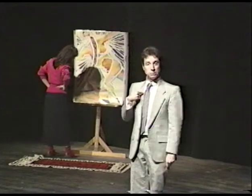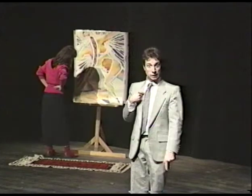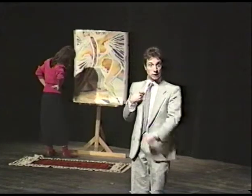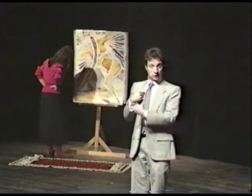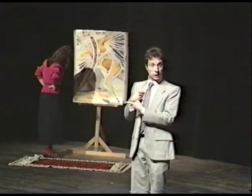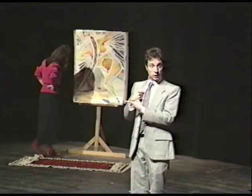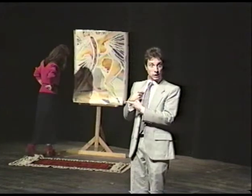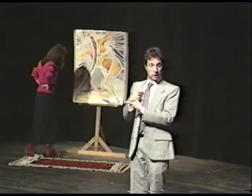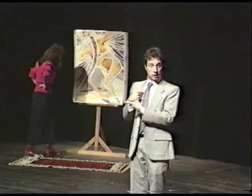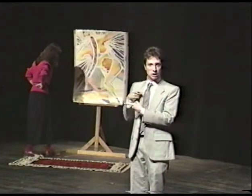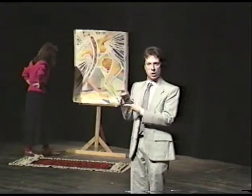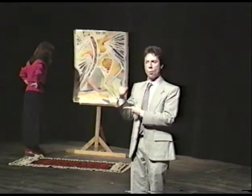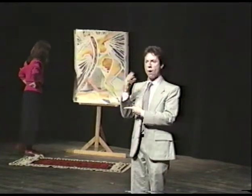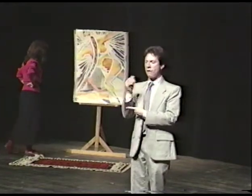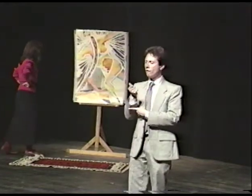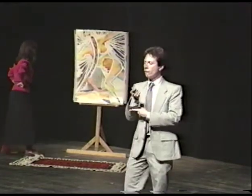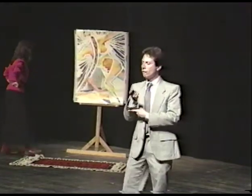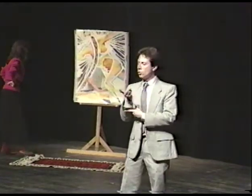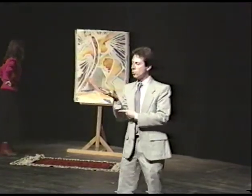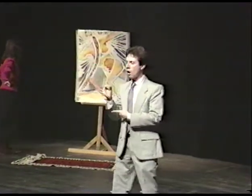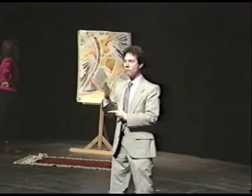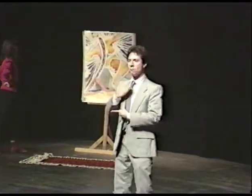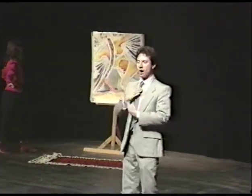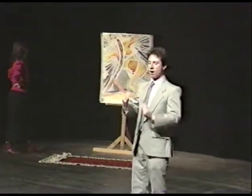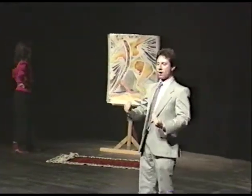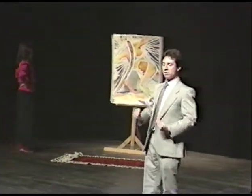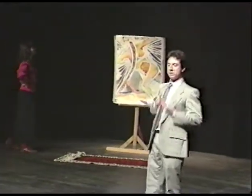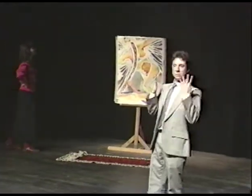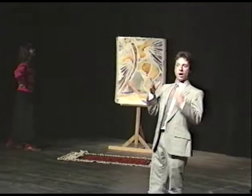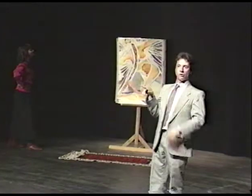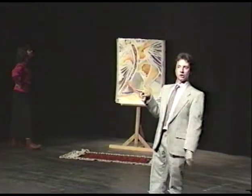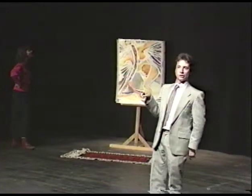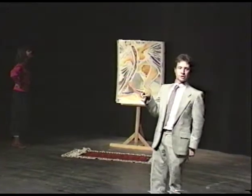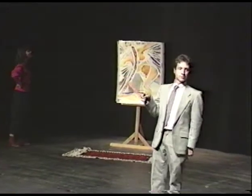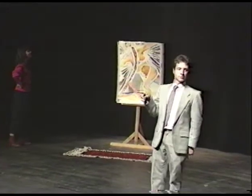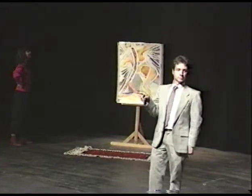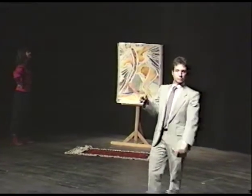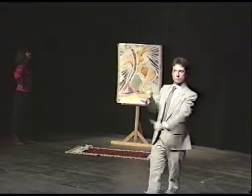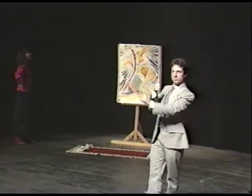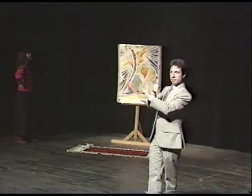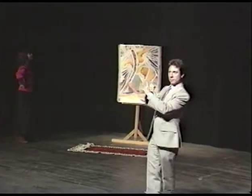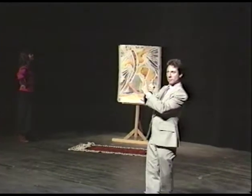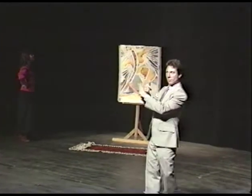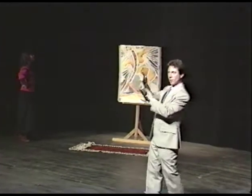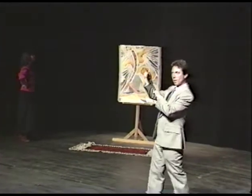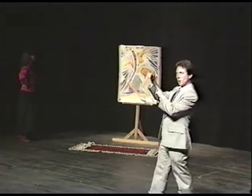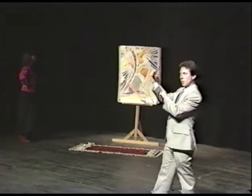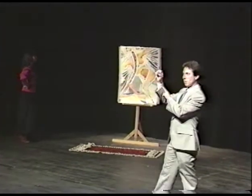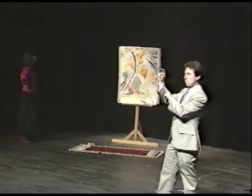Sometimes he really shocks me. Sometimes I'm inspired by him.